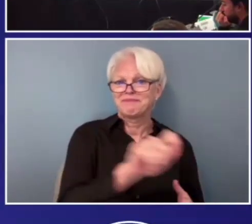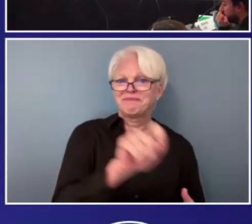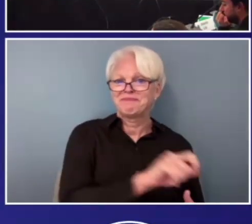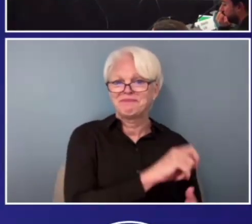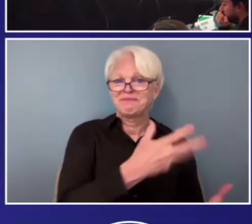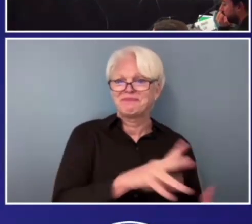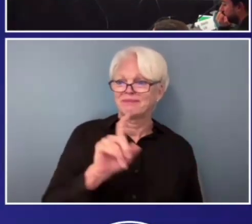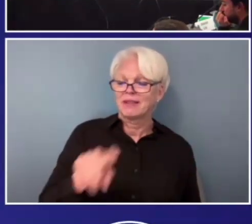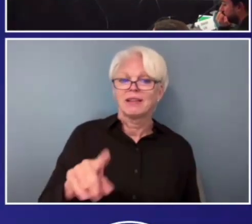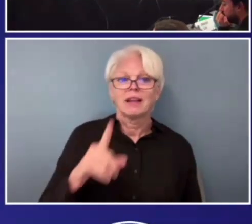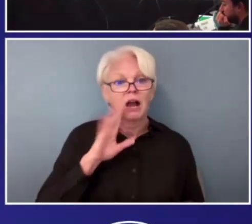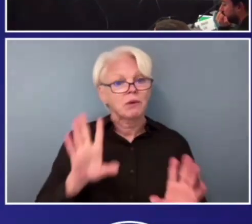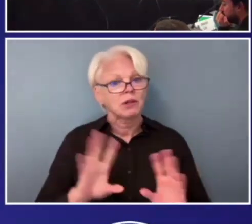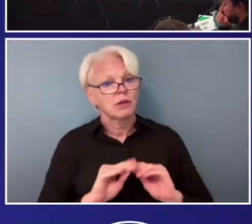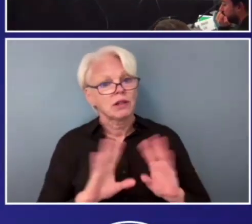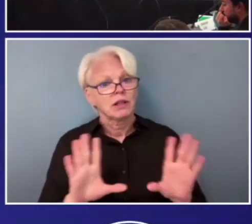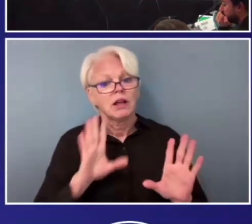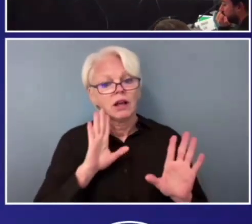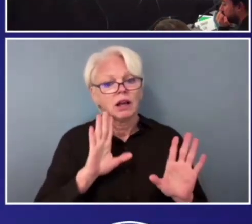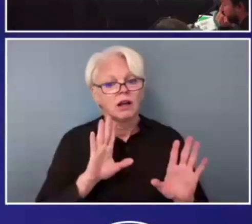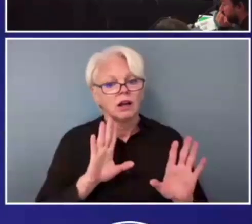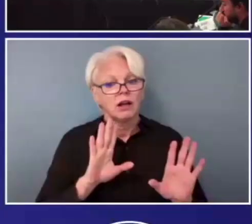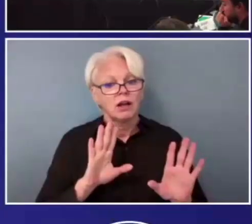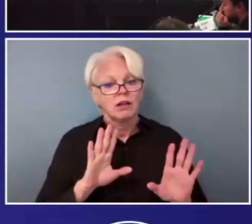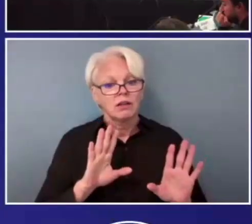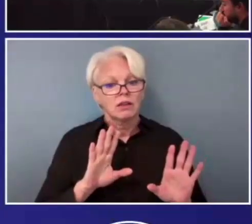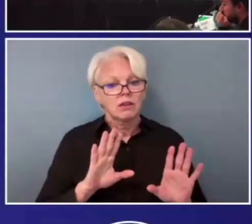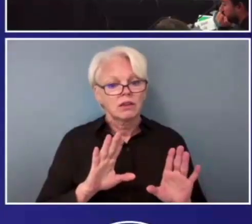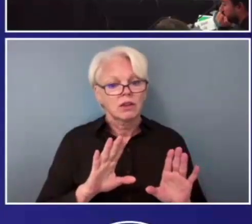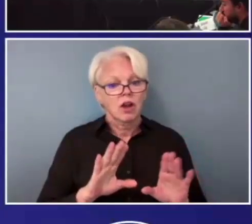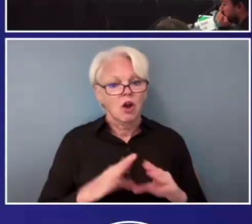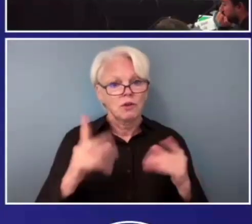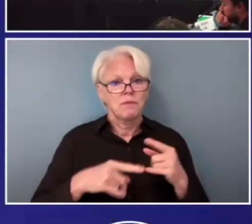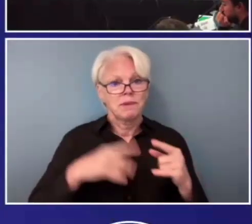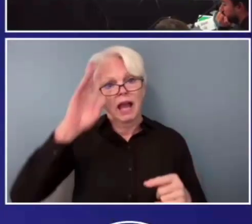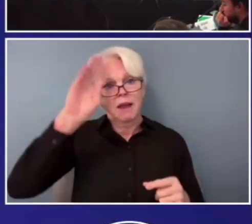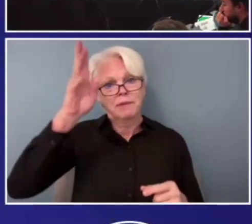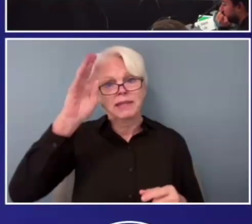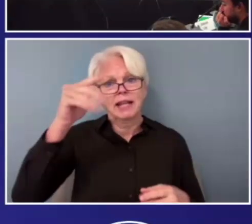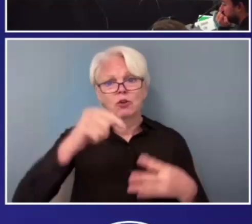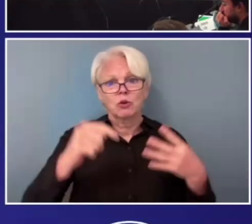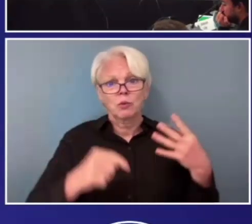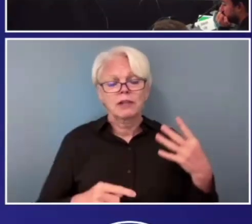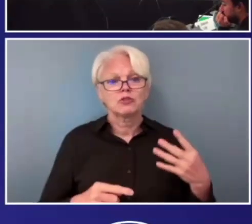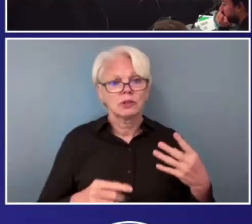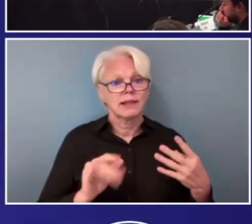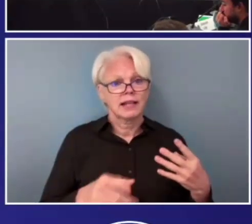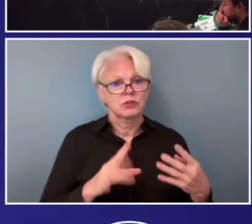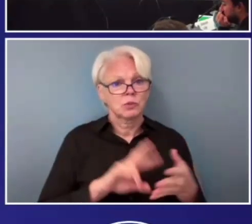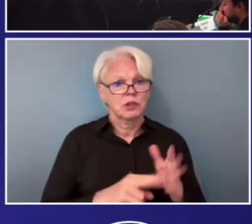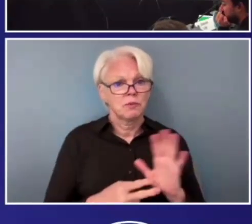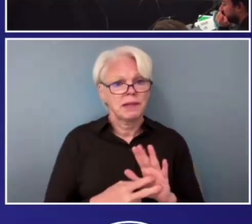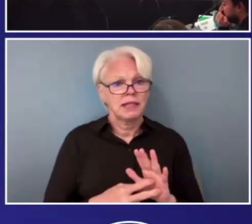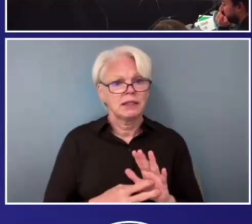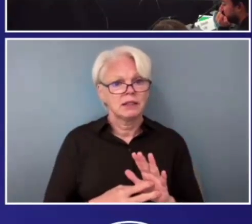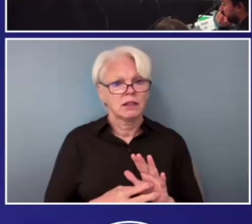Just to clarify. The, the open questions with hypos? Is that what you're referring to? Are you referring to the, the open hypotheticals?